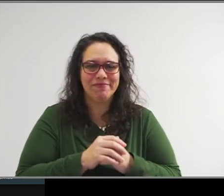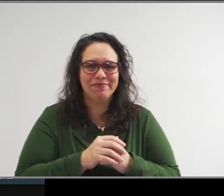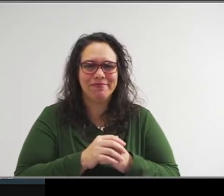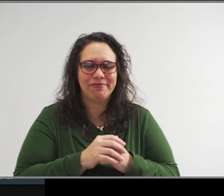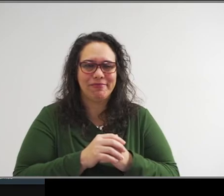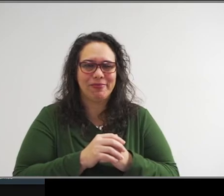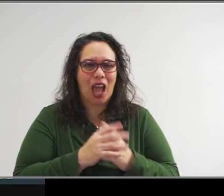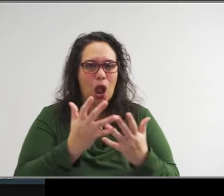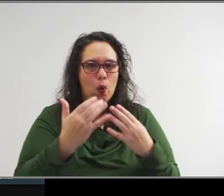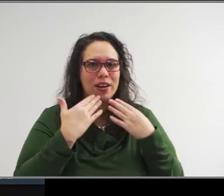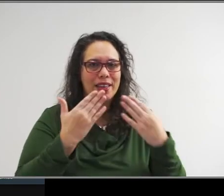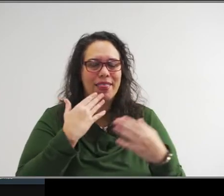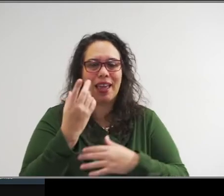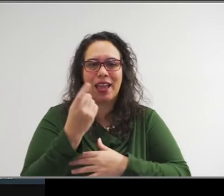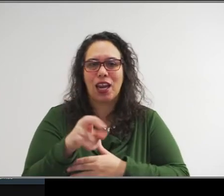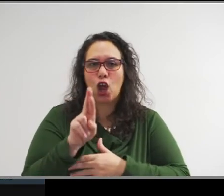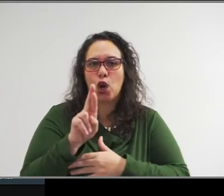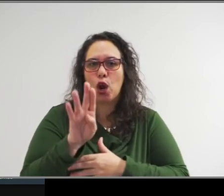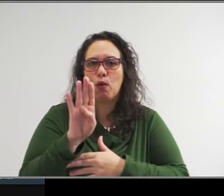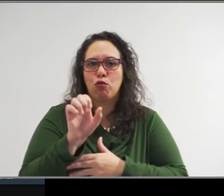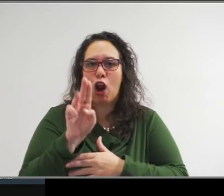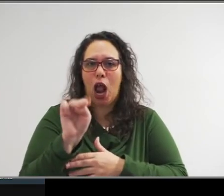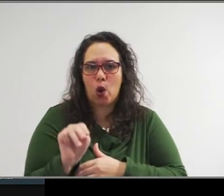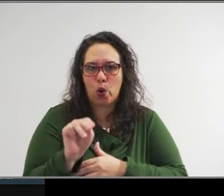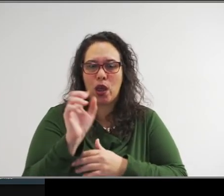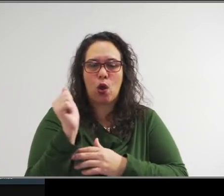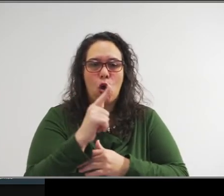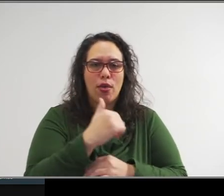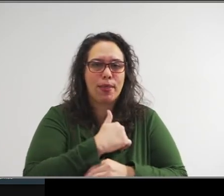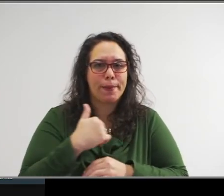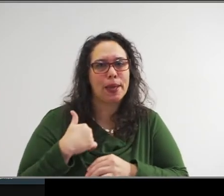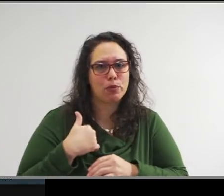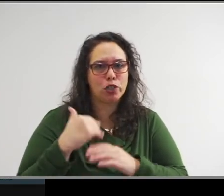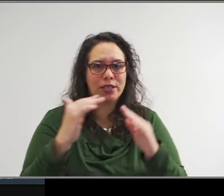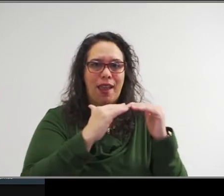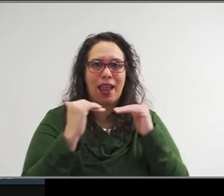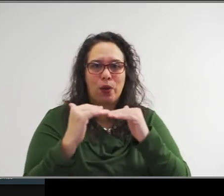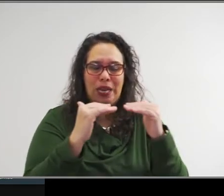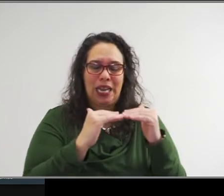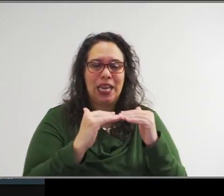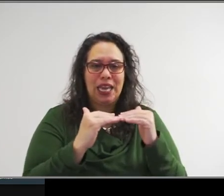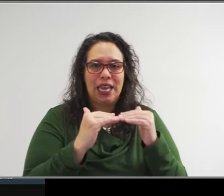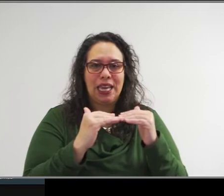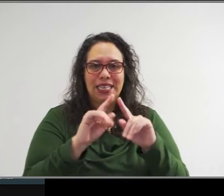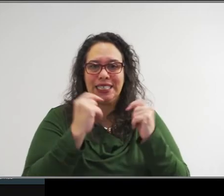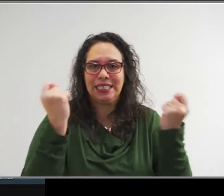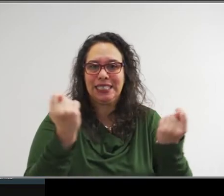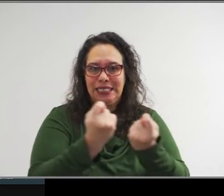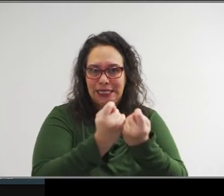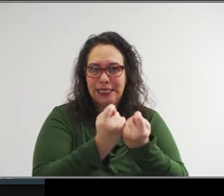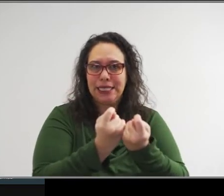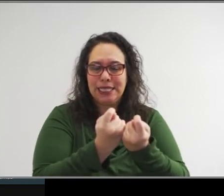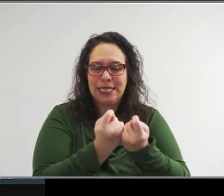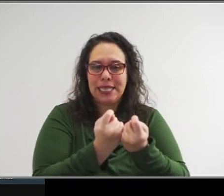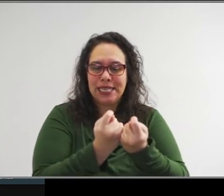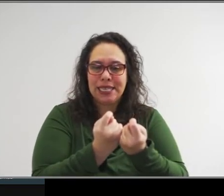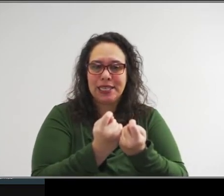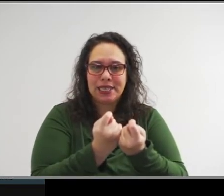I wanna thank Dr. Brown and all the members of our equity team and and the advisory group as well.